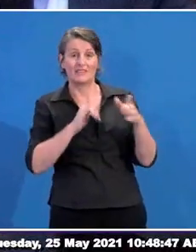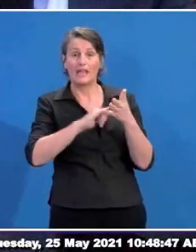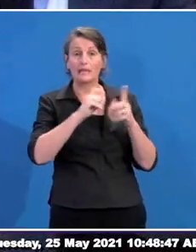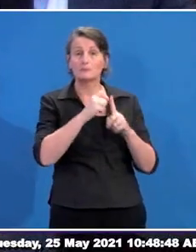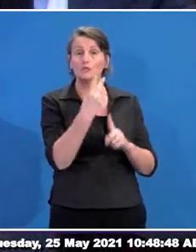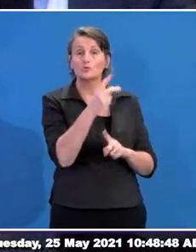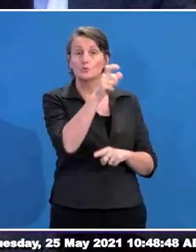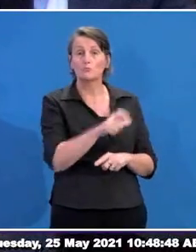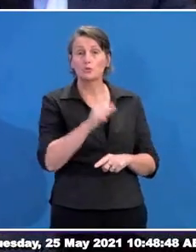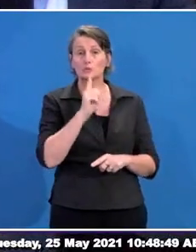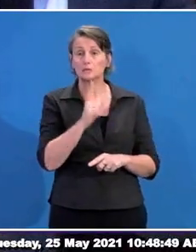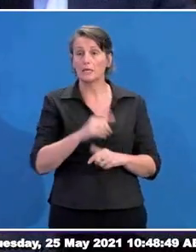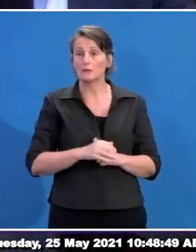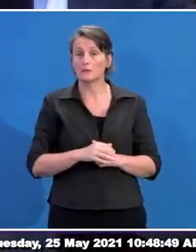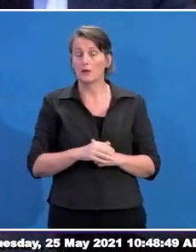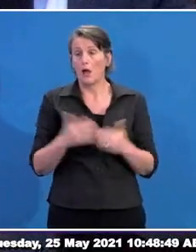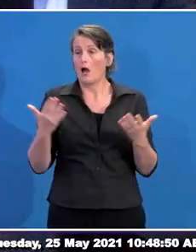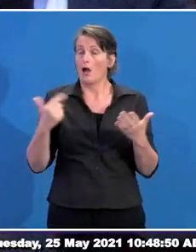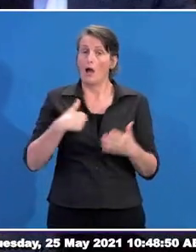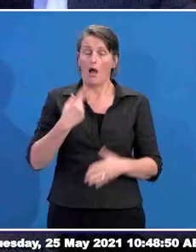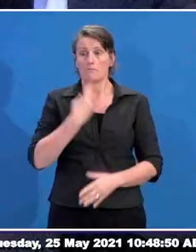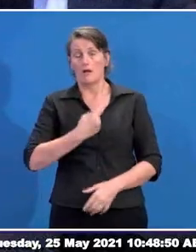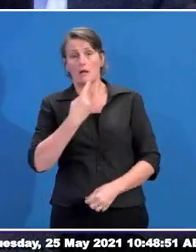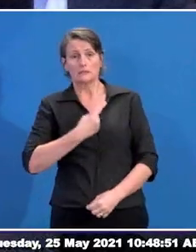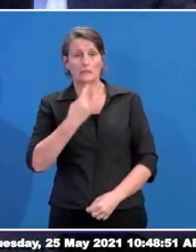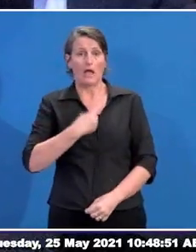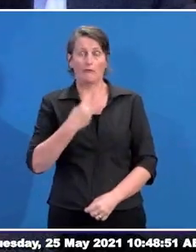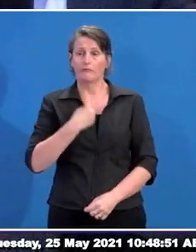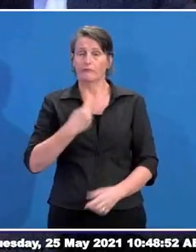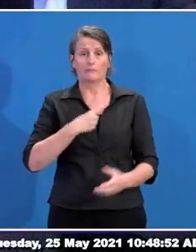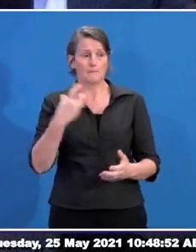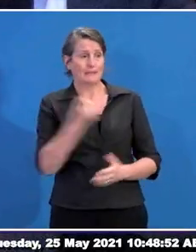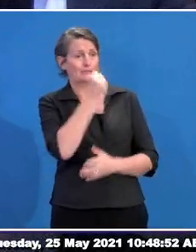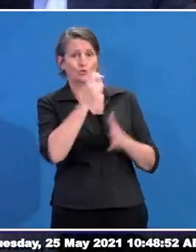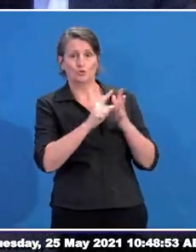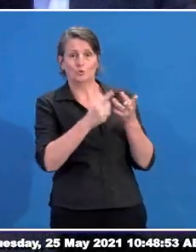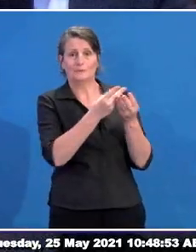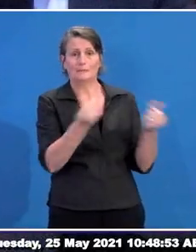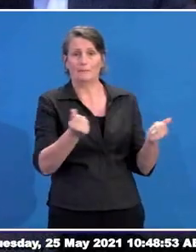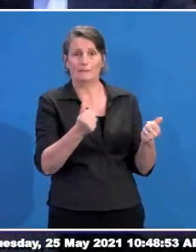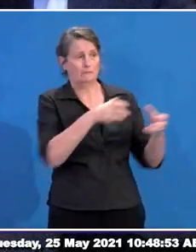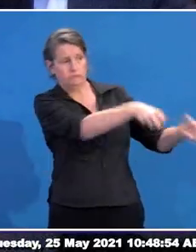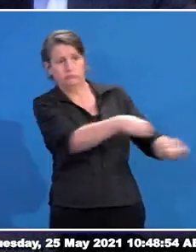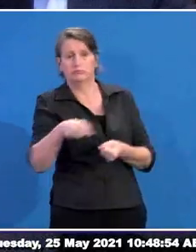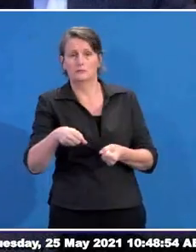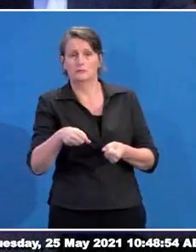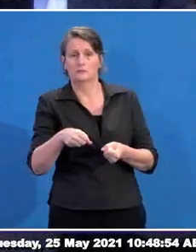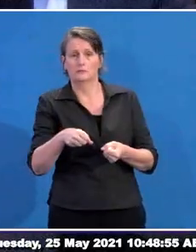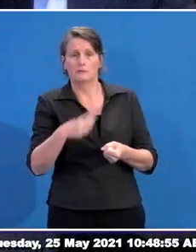well, he was on, he felt he was on his own and he had to do something, as a valiant saviour